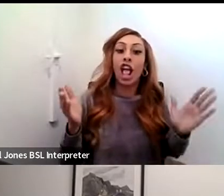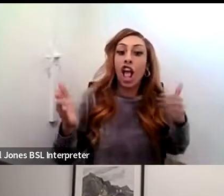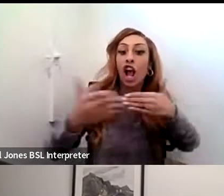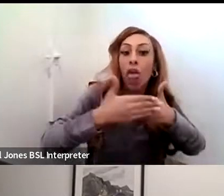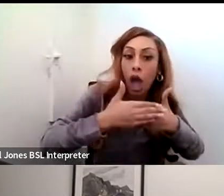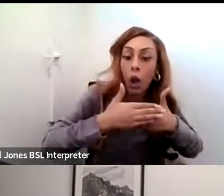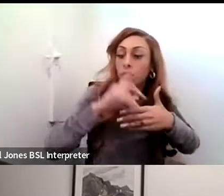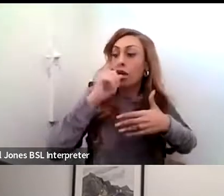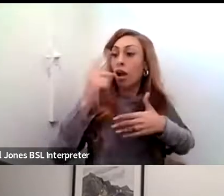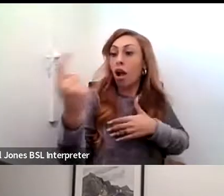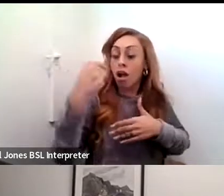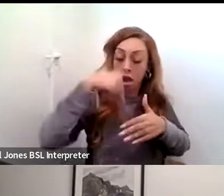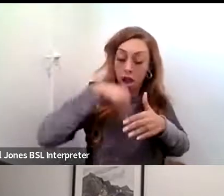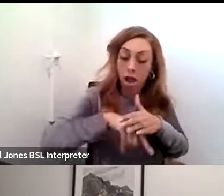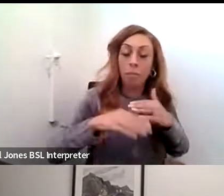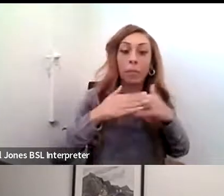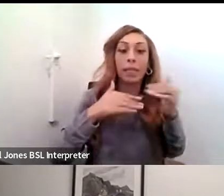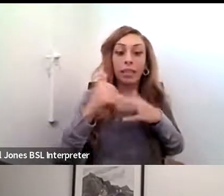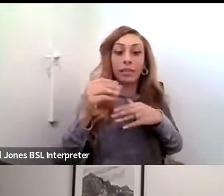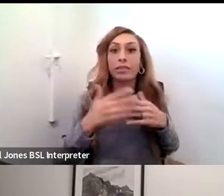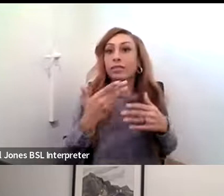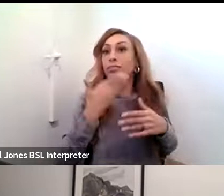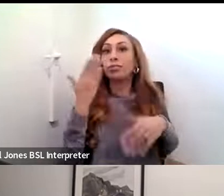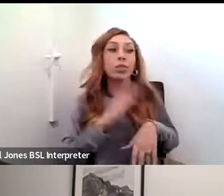That they didn't have time or the understanding